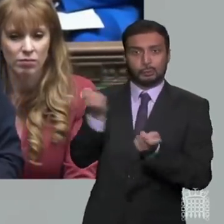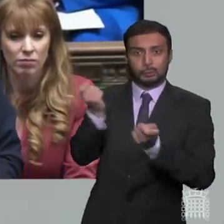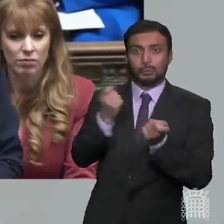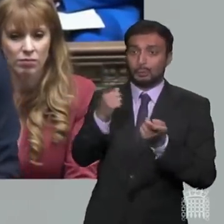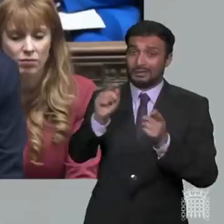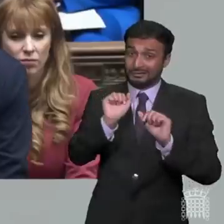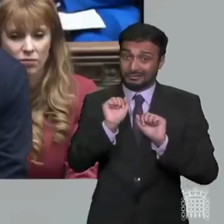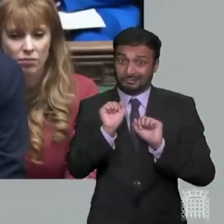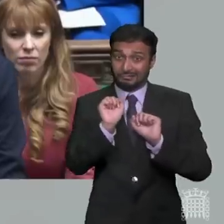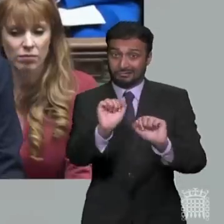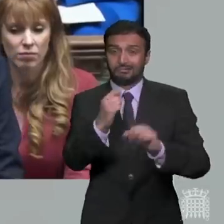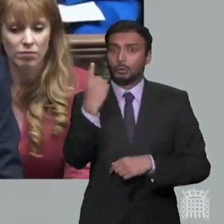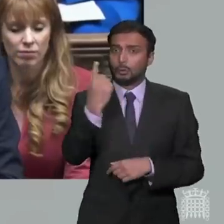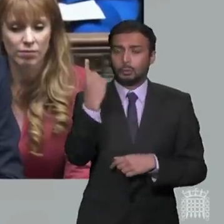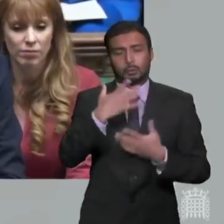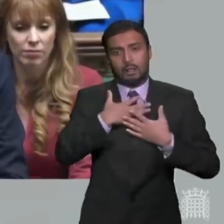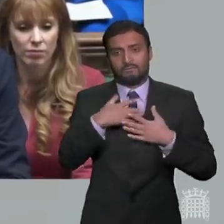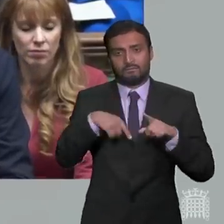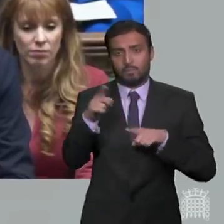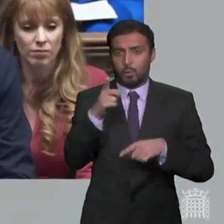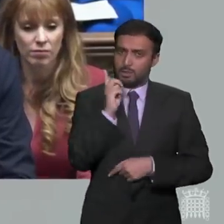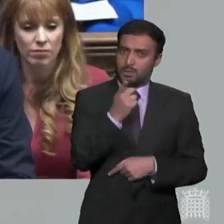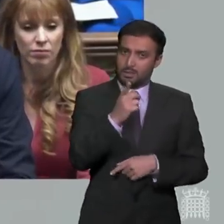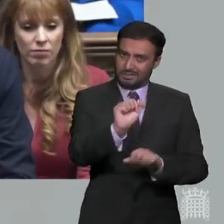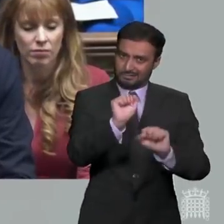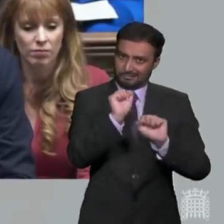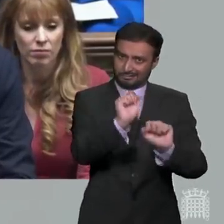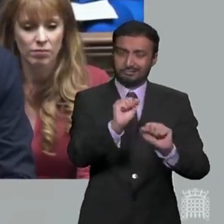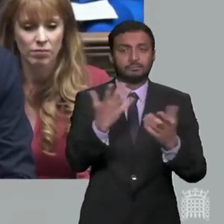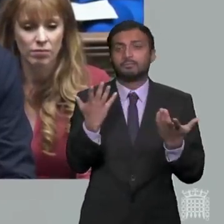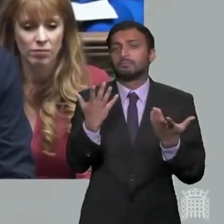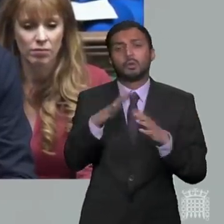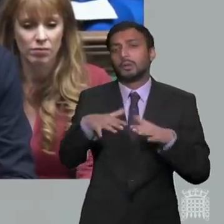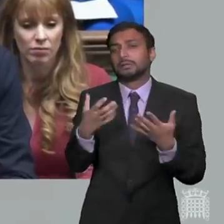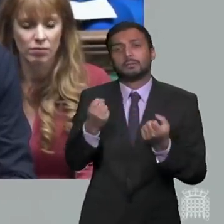It is totally unacceptable that, during this tournament, gay football fans are unable to